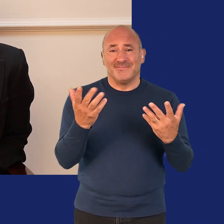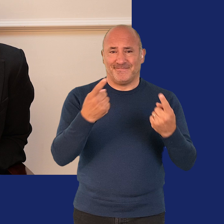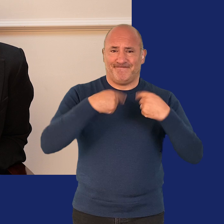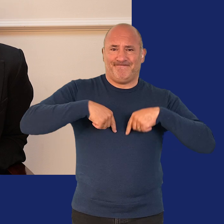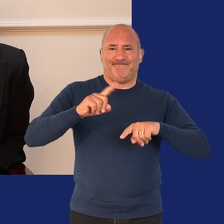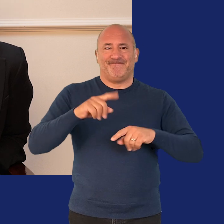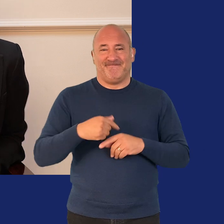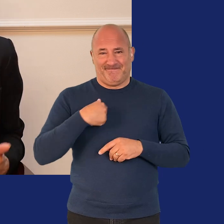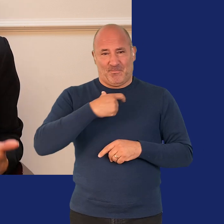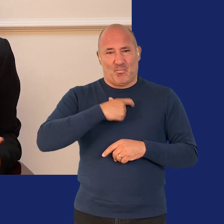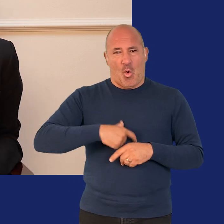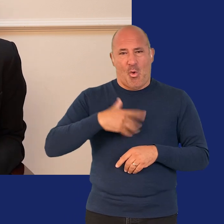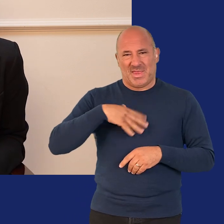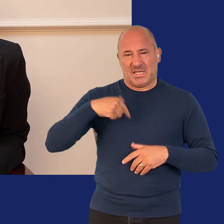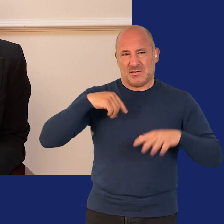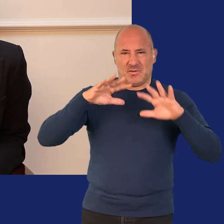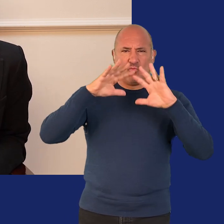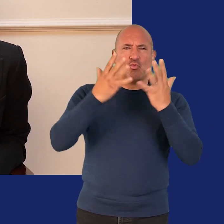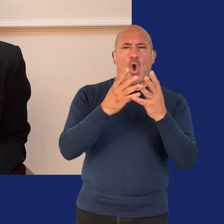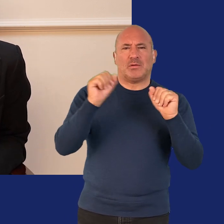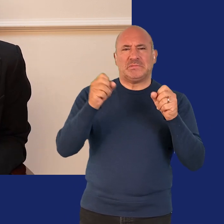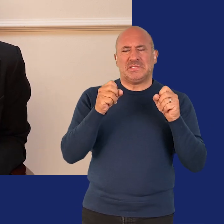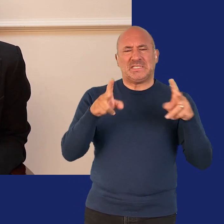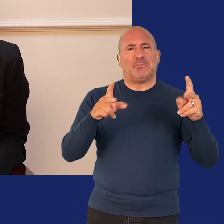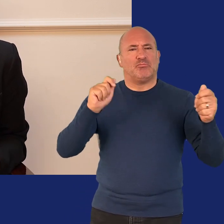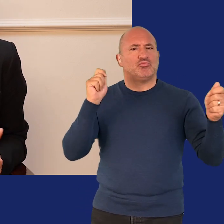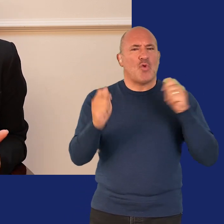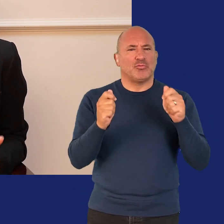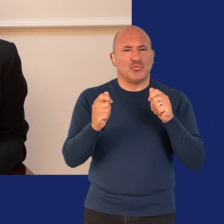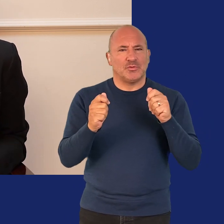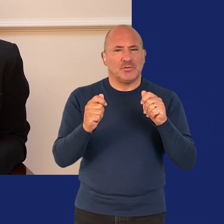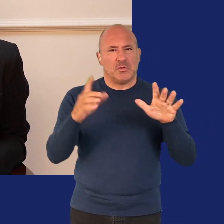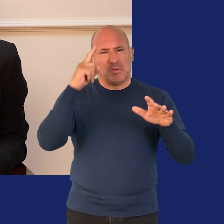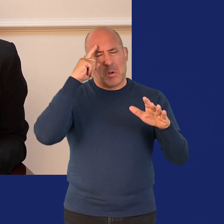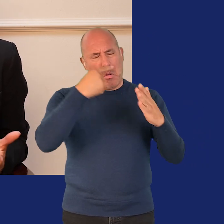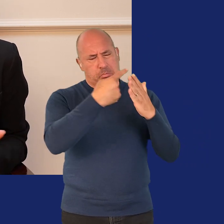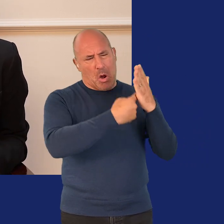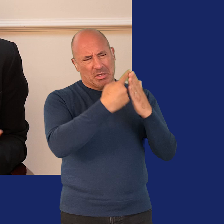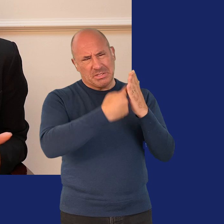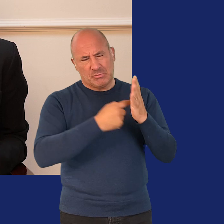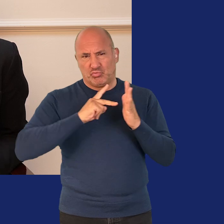we, we are here, as I said, my role is here to make that global systemic change. And to think about policy and str uh, strategy.